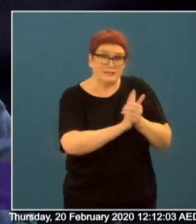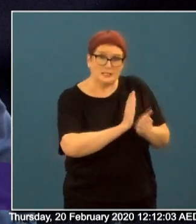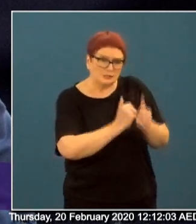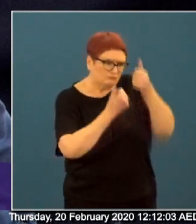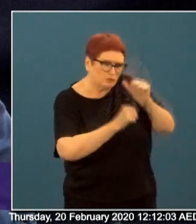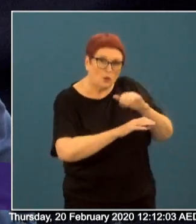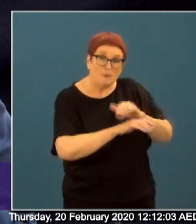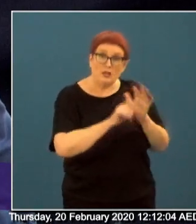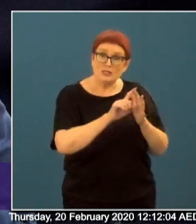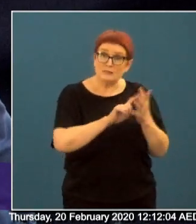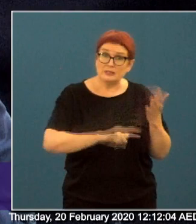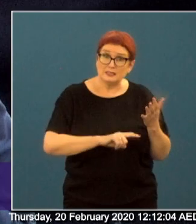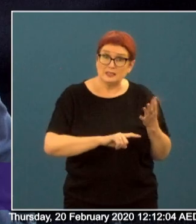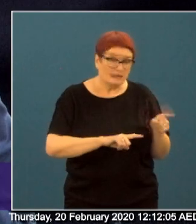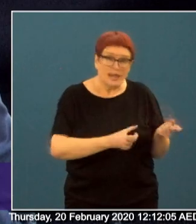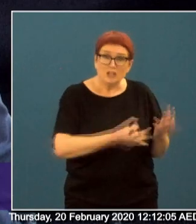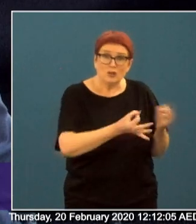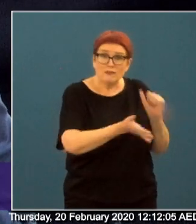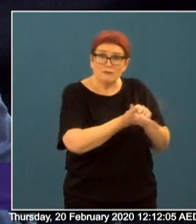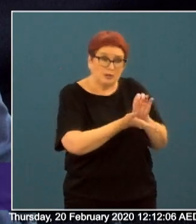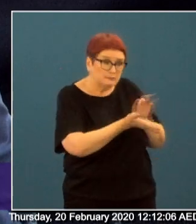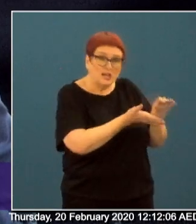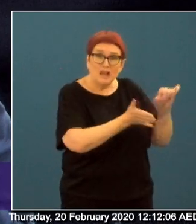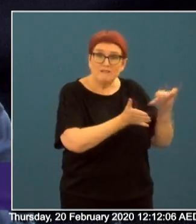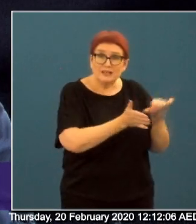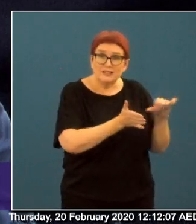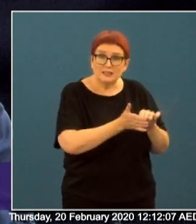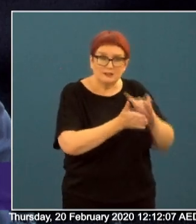and capacity to help that person coordinate their access to care.